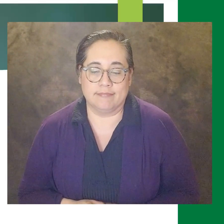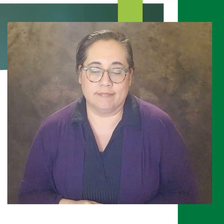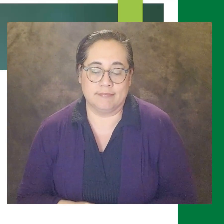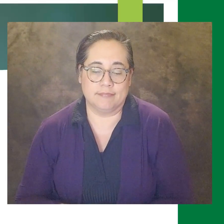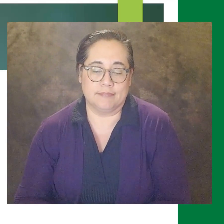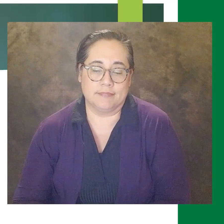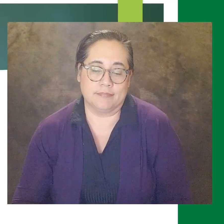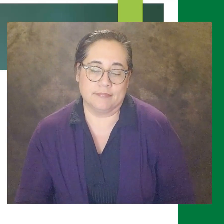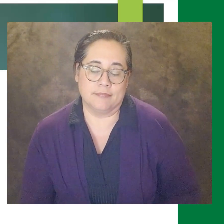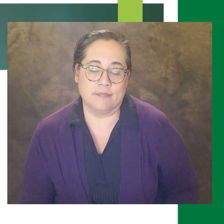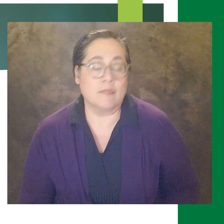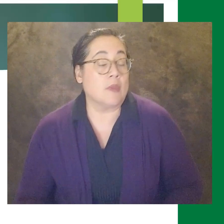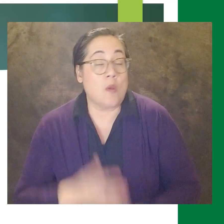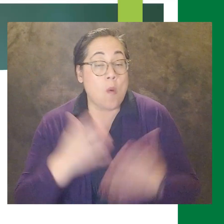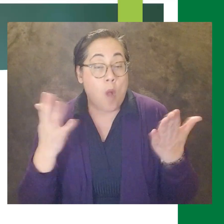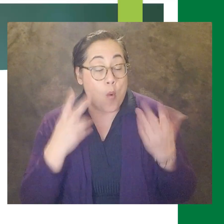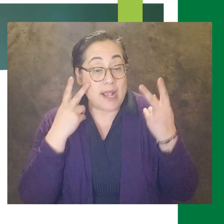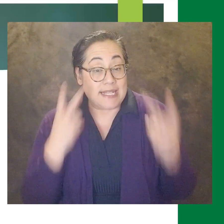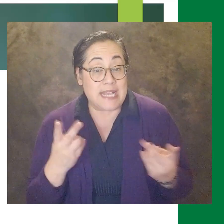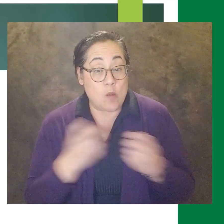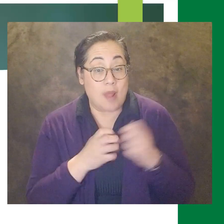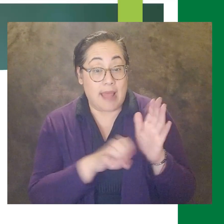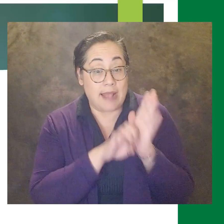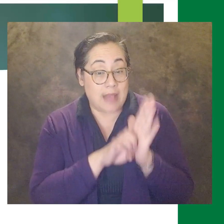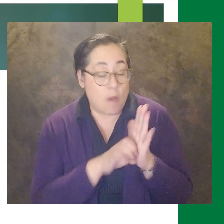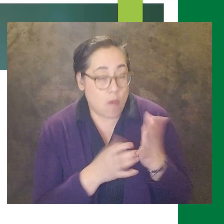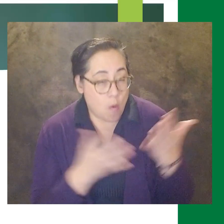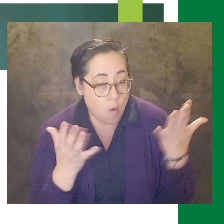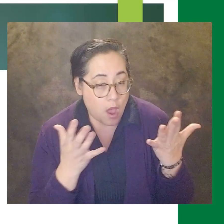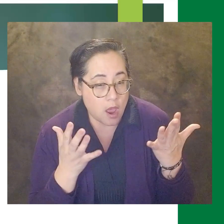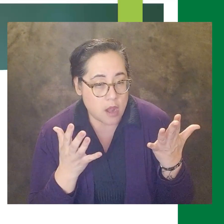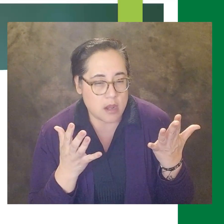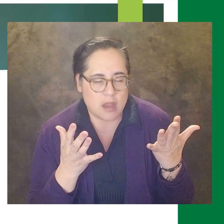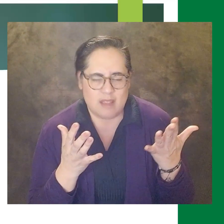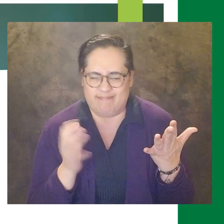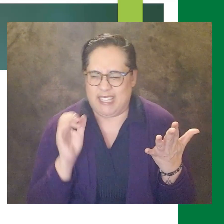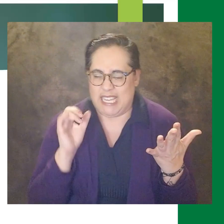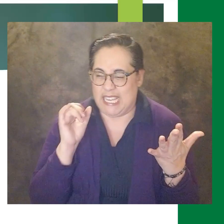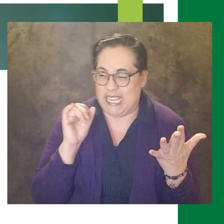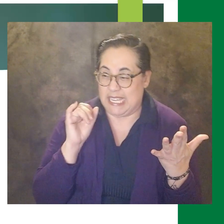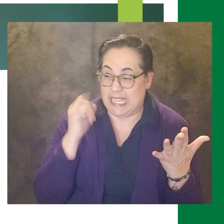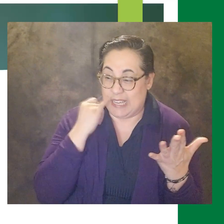And what we see with these examples is that without ... comprehension we find error.